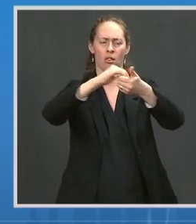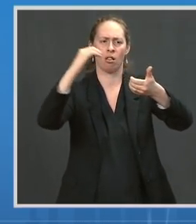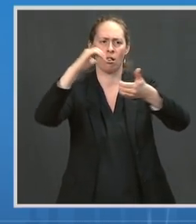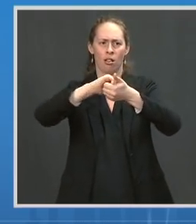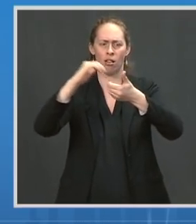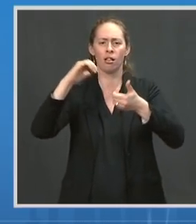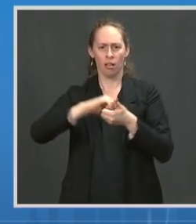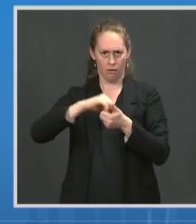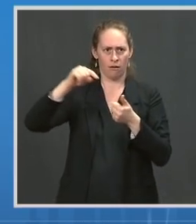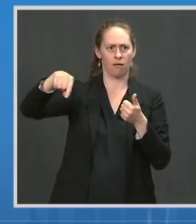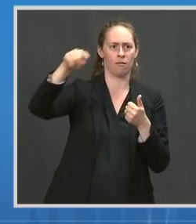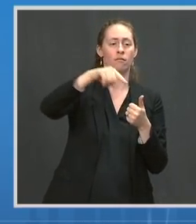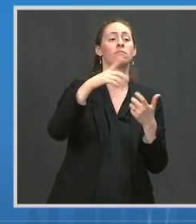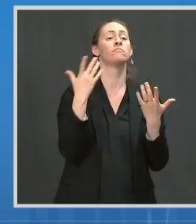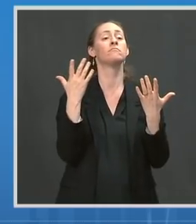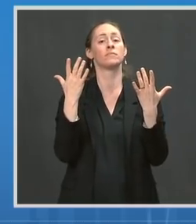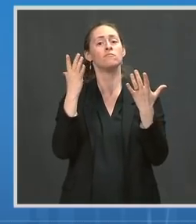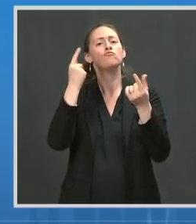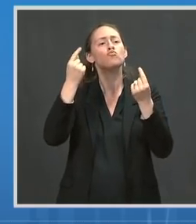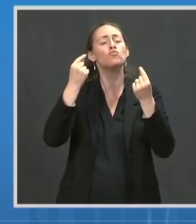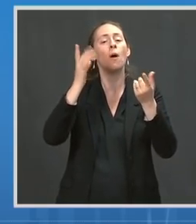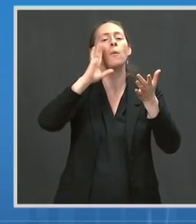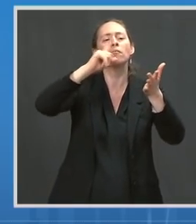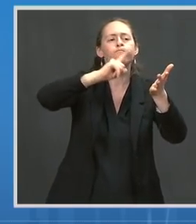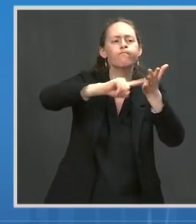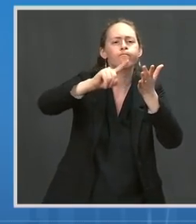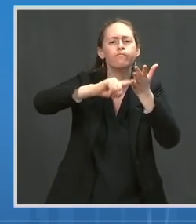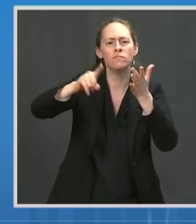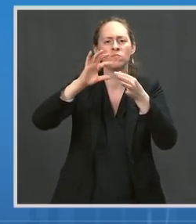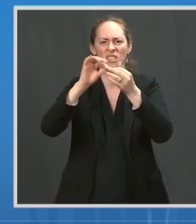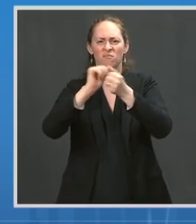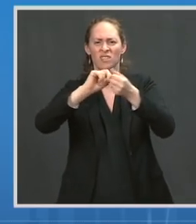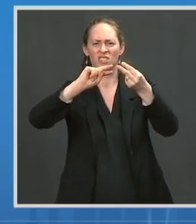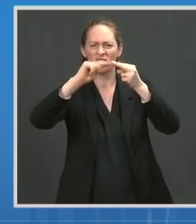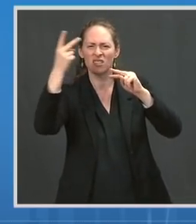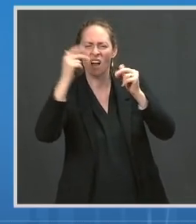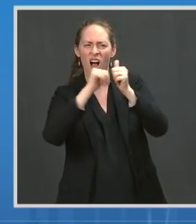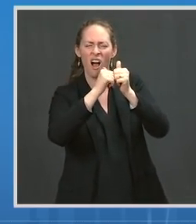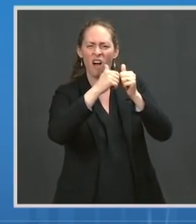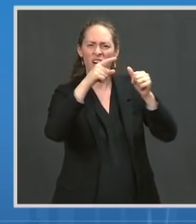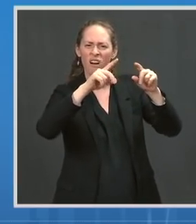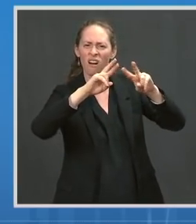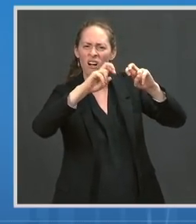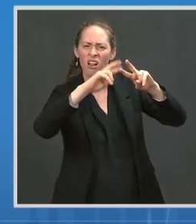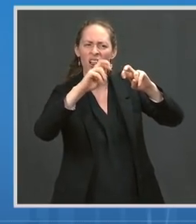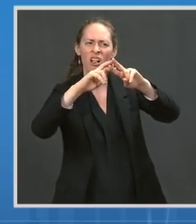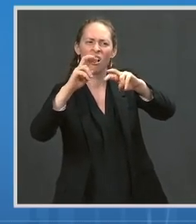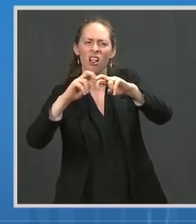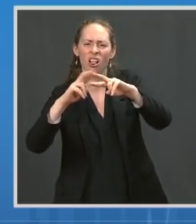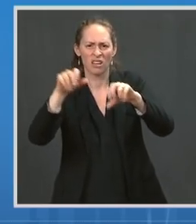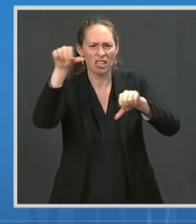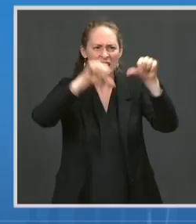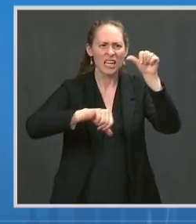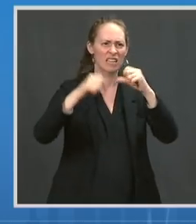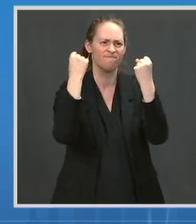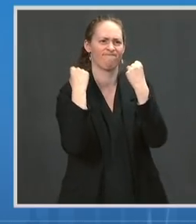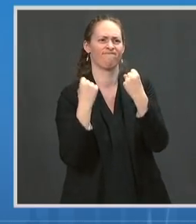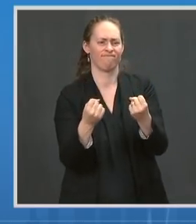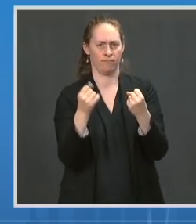into genomic epidemiology. In this work, we will build our public health capacity to respond not just to COVID-19,